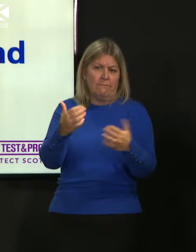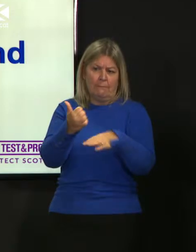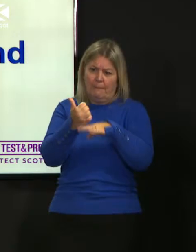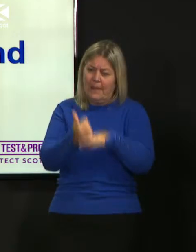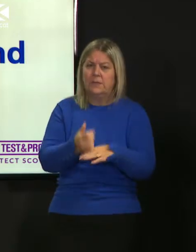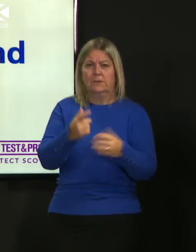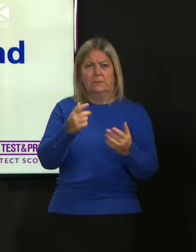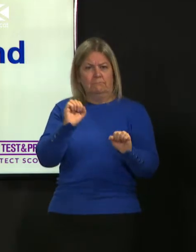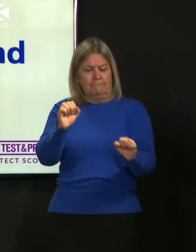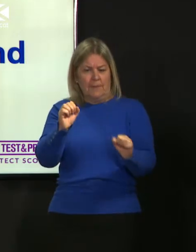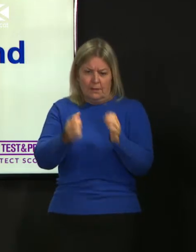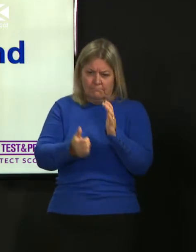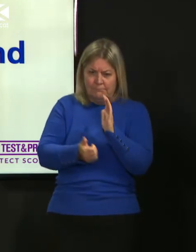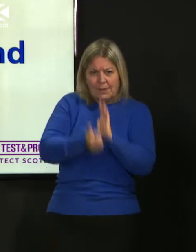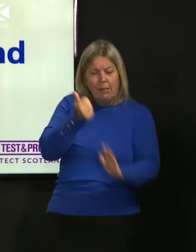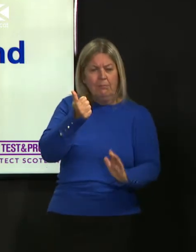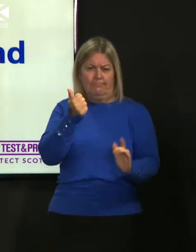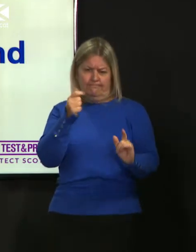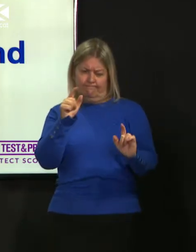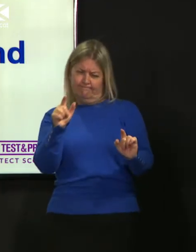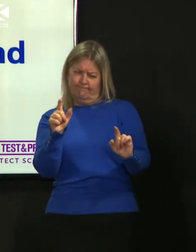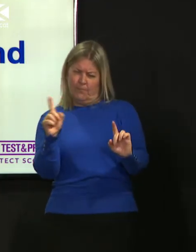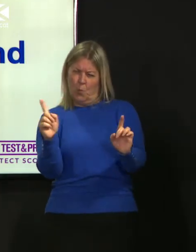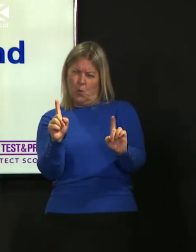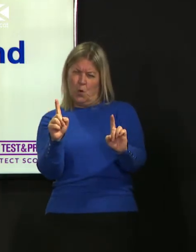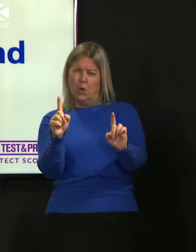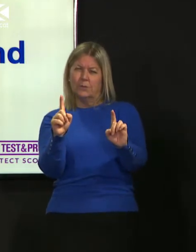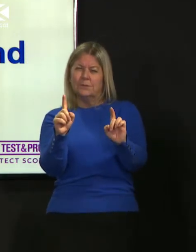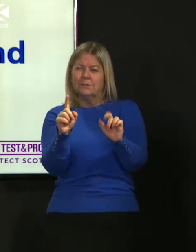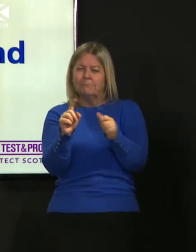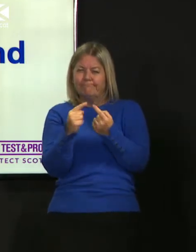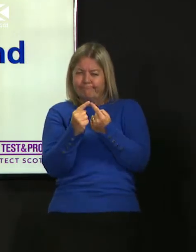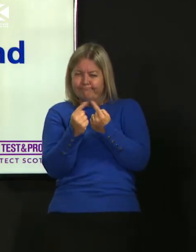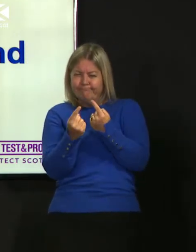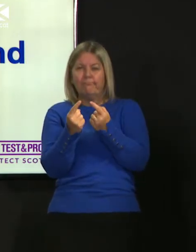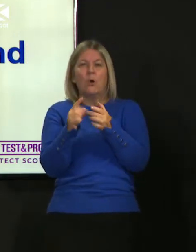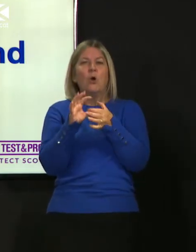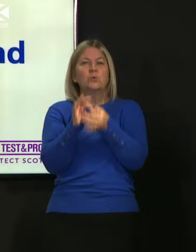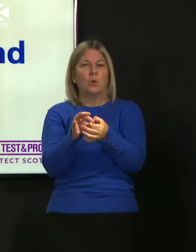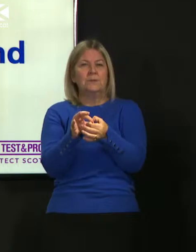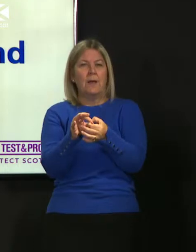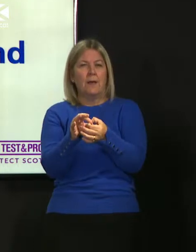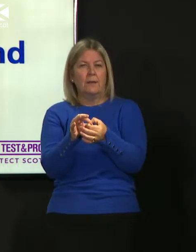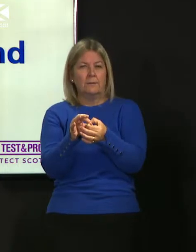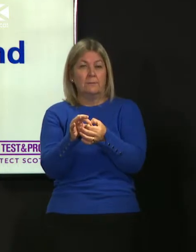expertise, to determine what is a close contact, who is a close contact, then get in touch with